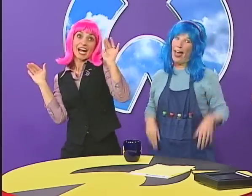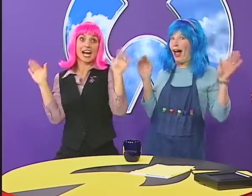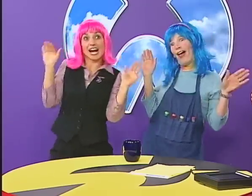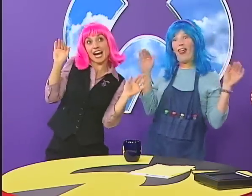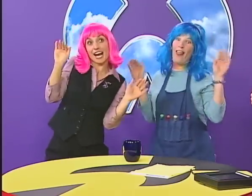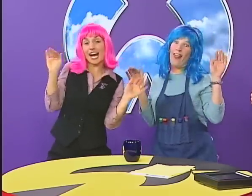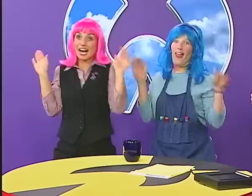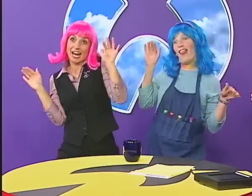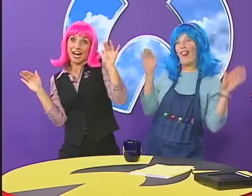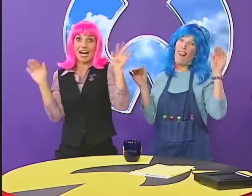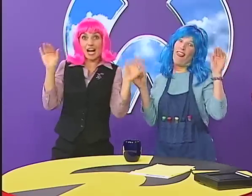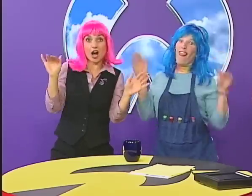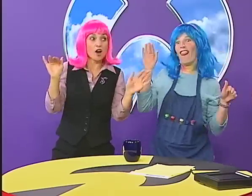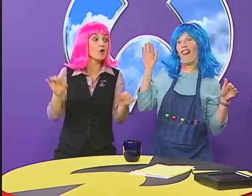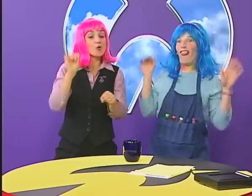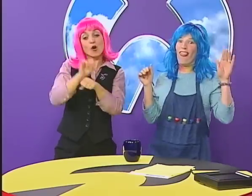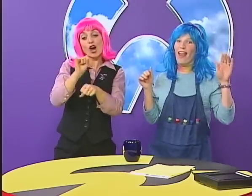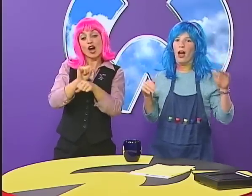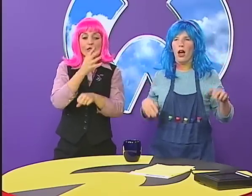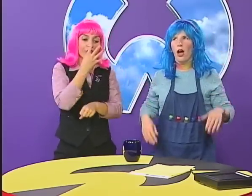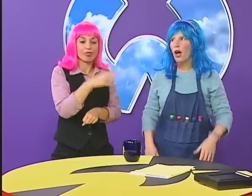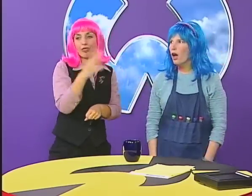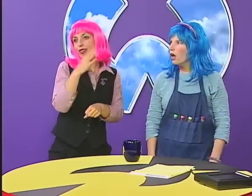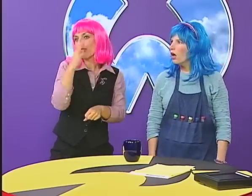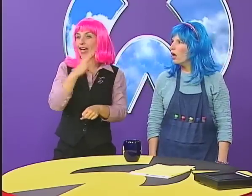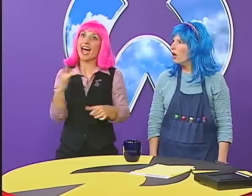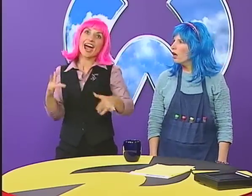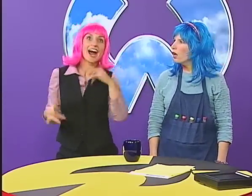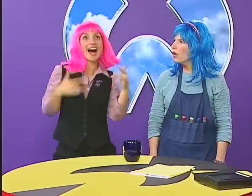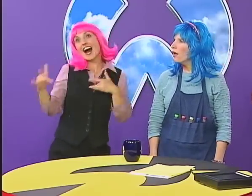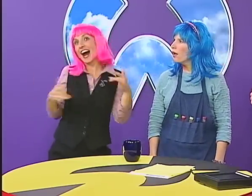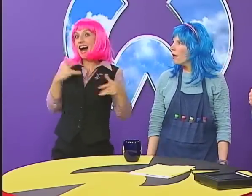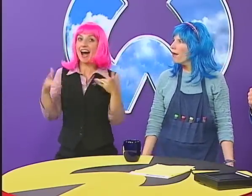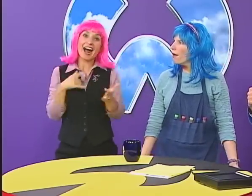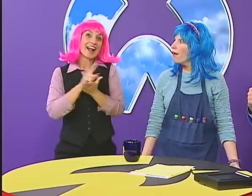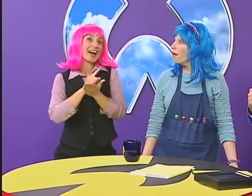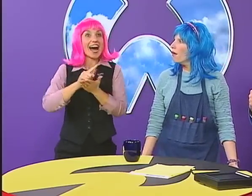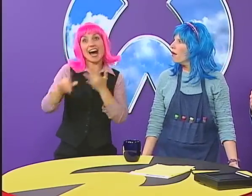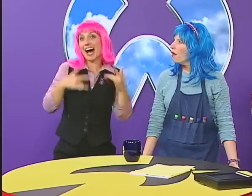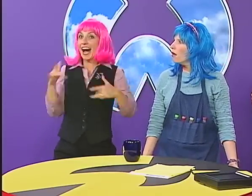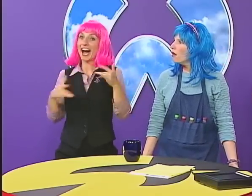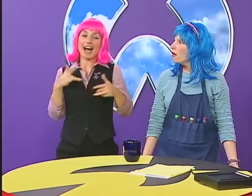TWEEDLE DEE DEE, TWEEDLE DEE DEE. AND THEY'LL IGNORE WORK. THEY'LL BE EXCITED ALL WEEK.